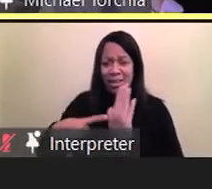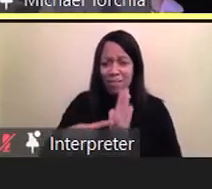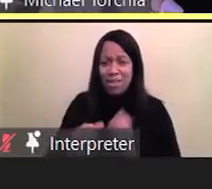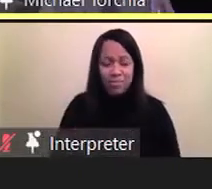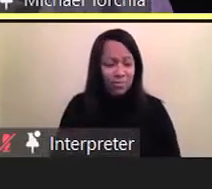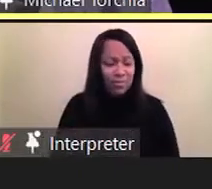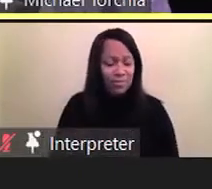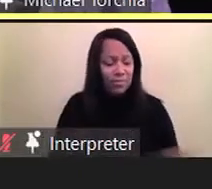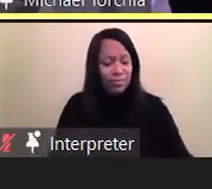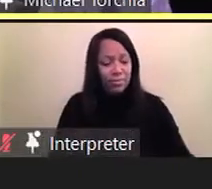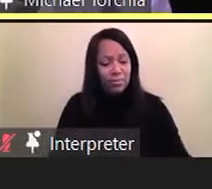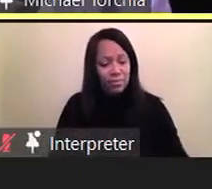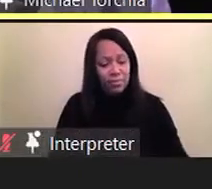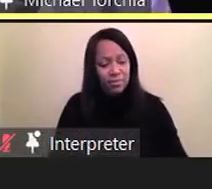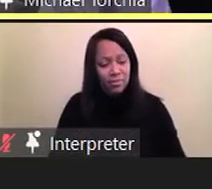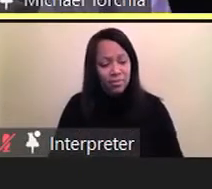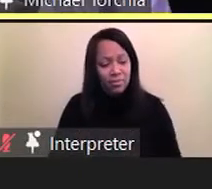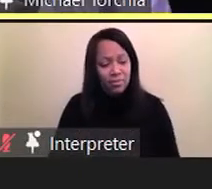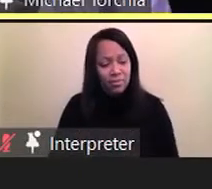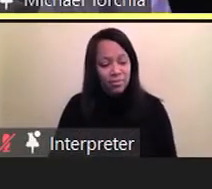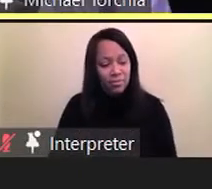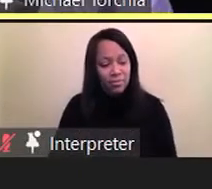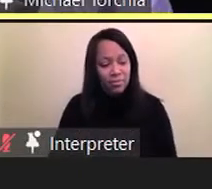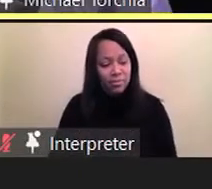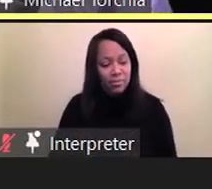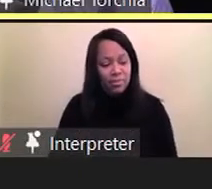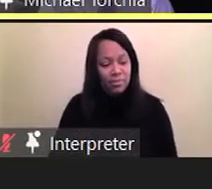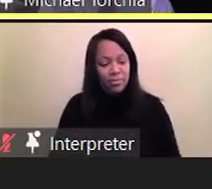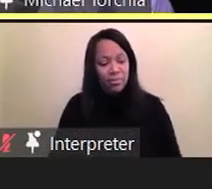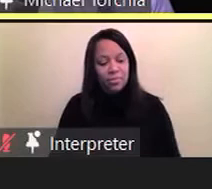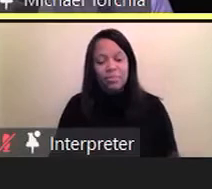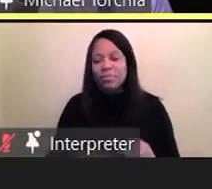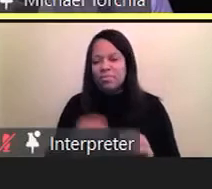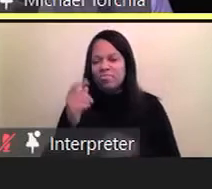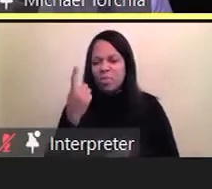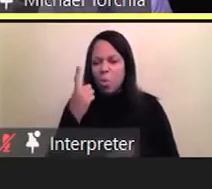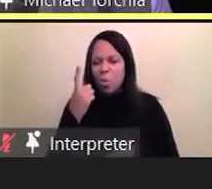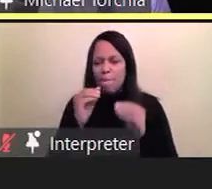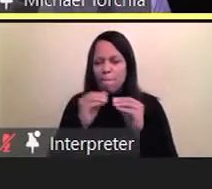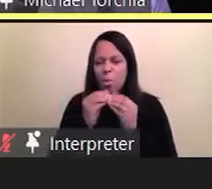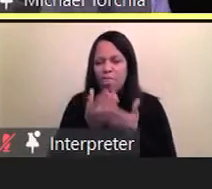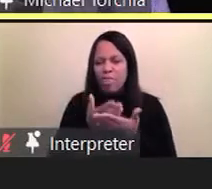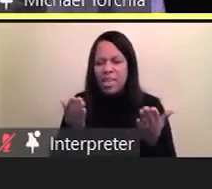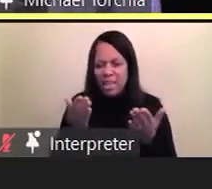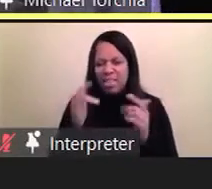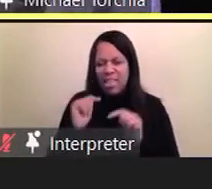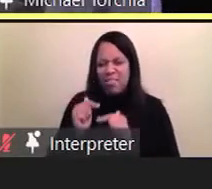And then I'll talk about one more thing. And I'll let Adam take it from there after this.